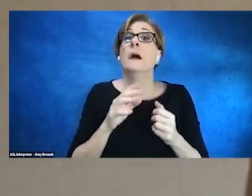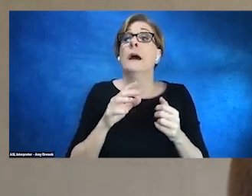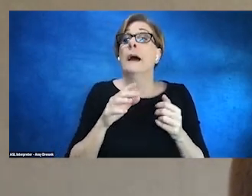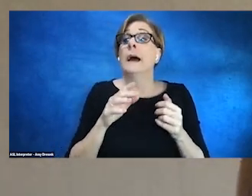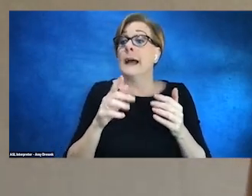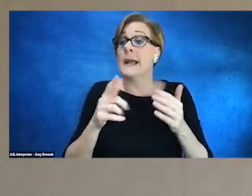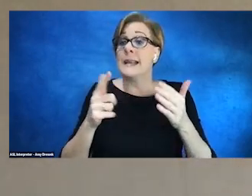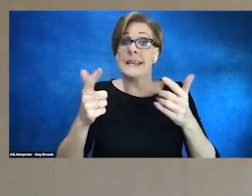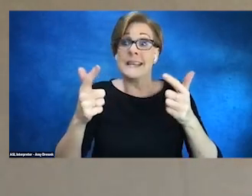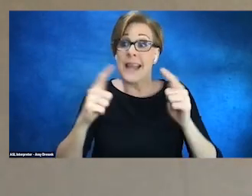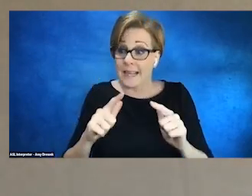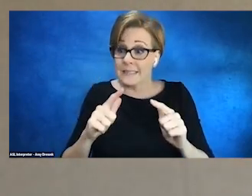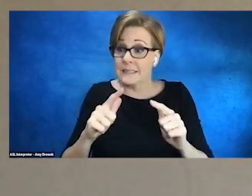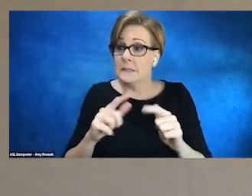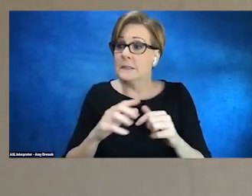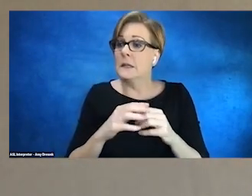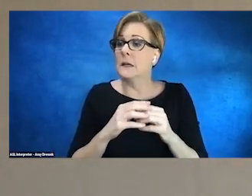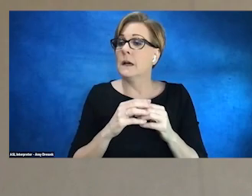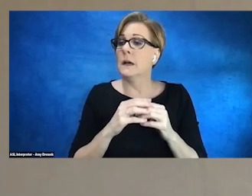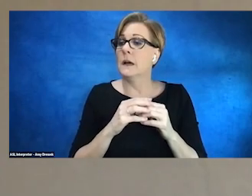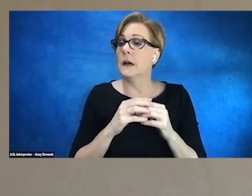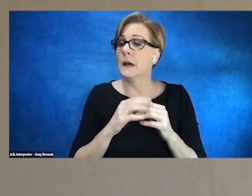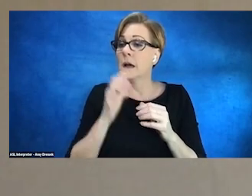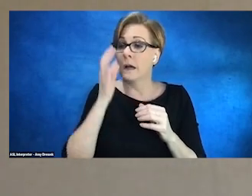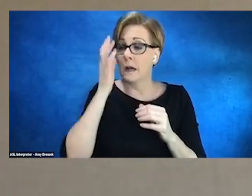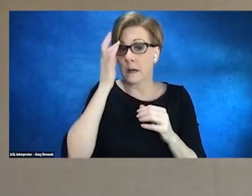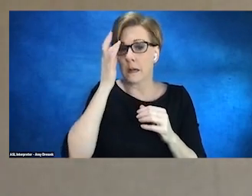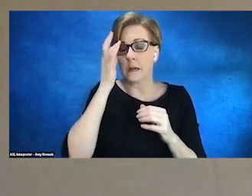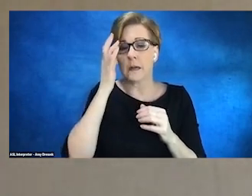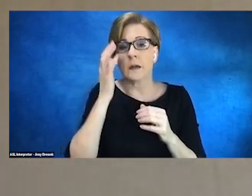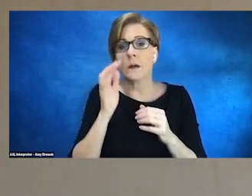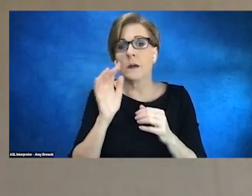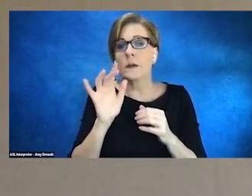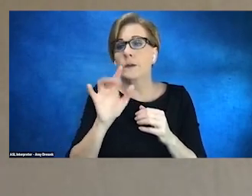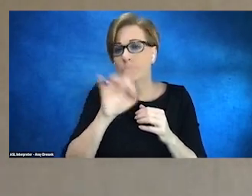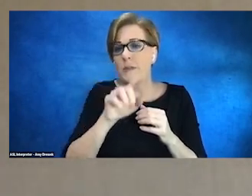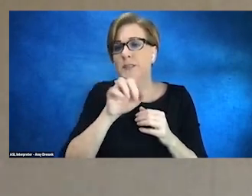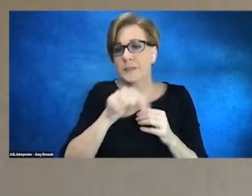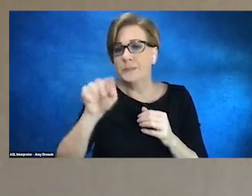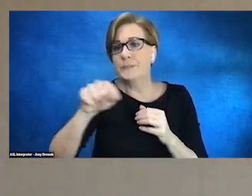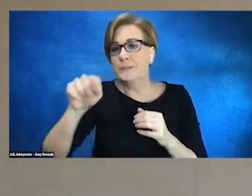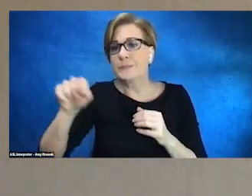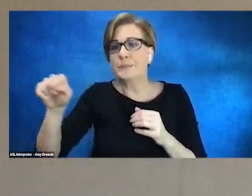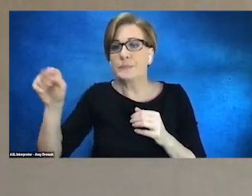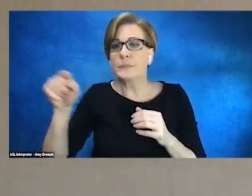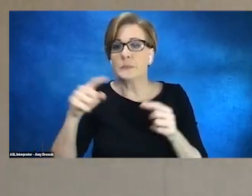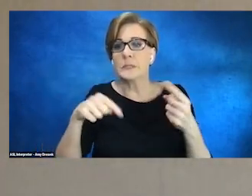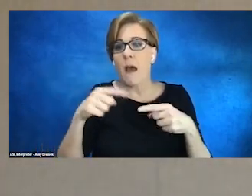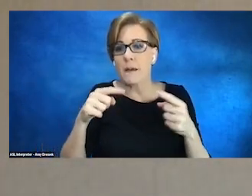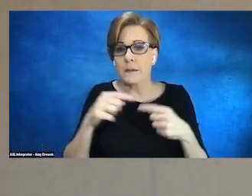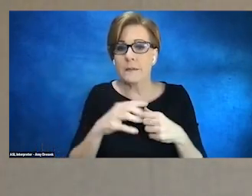It allows me to progress and I set up to a certain point it's going to have me sign so Mary